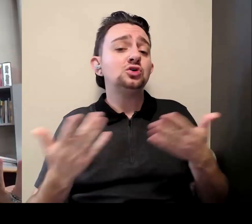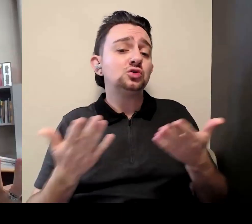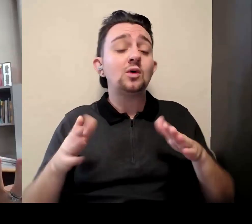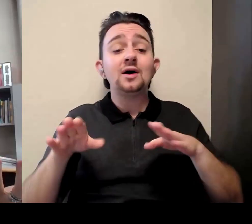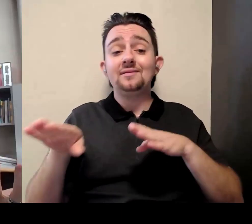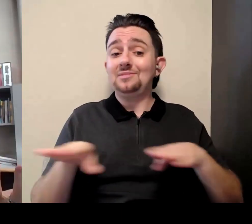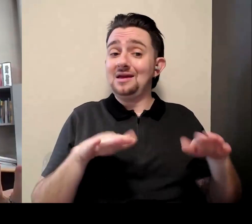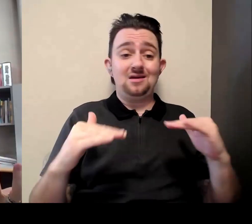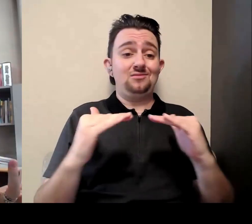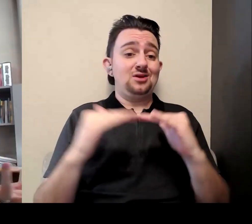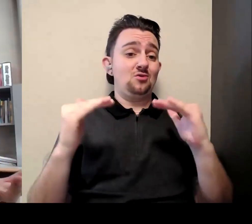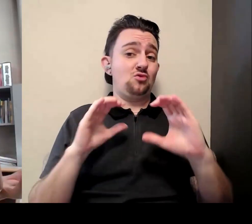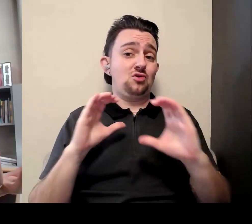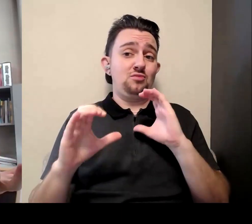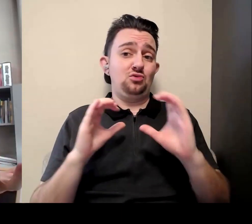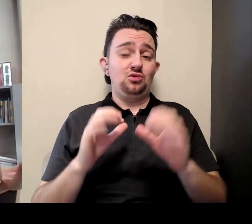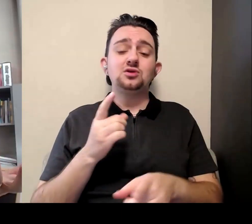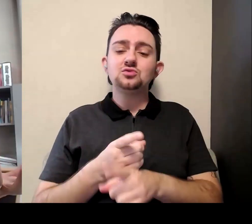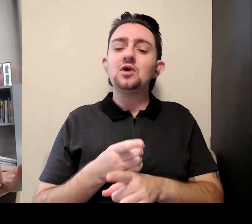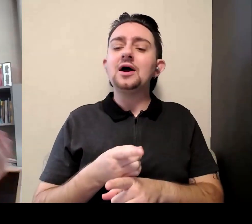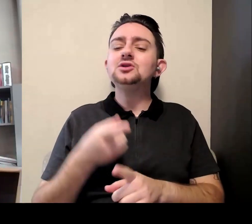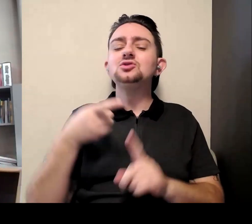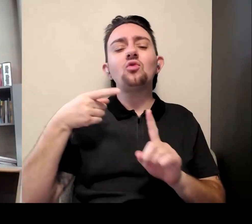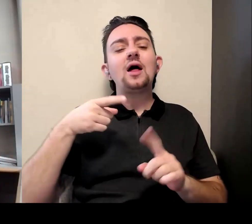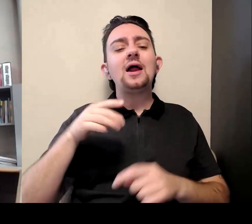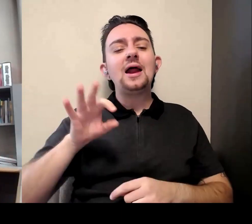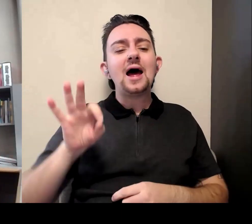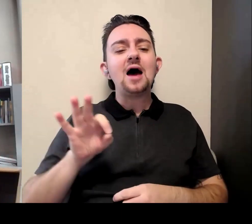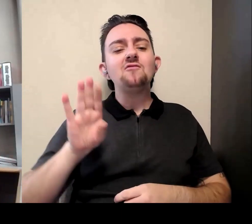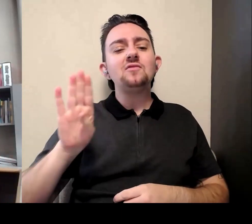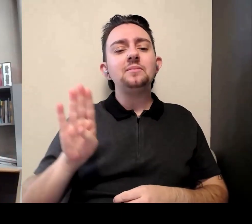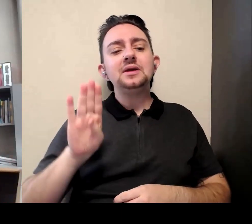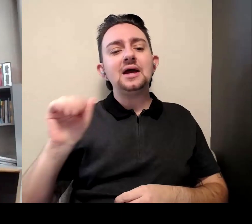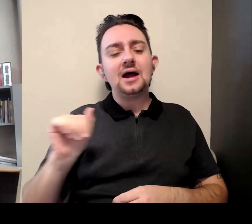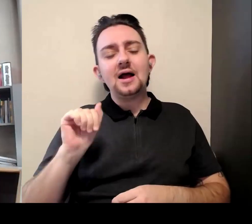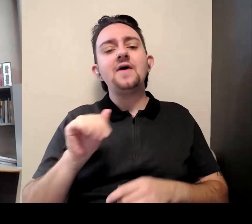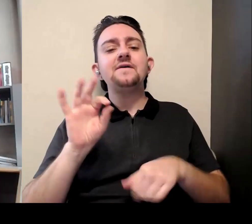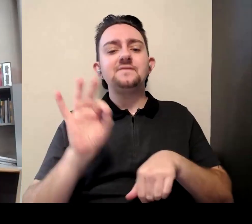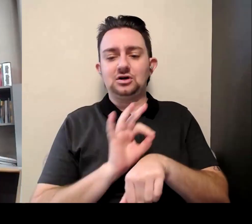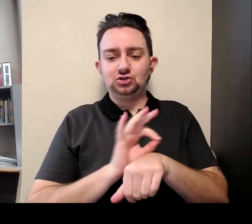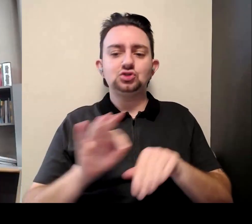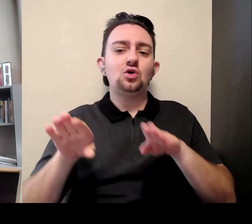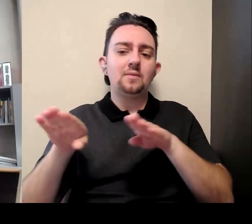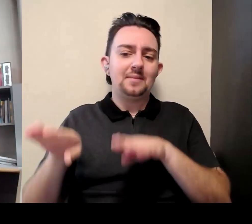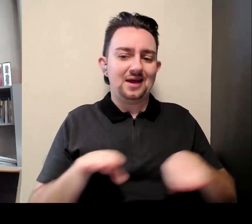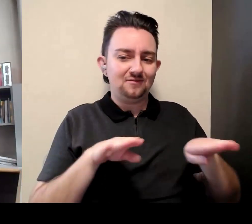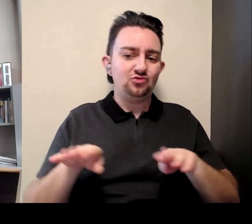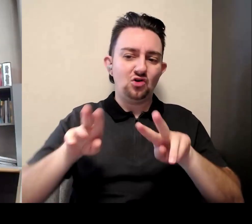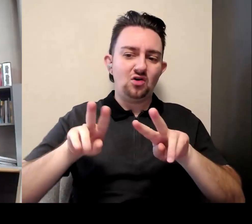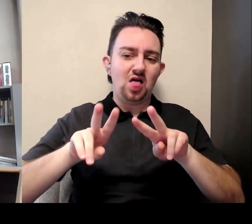So it really goes back to the whole FBA functional behavioral analysis when we're looking at the function of the behavior.